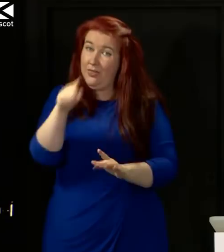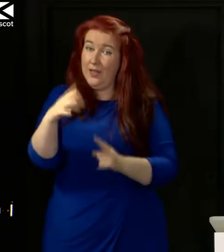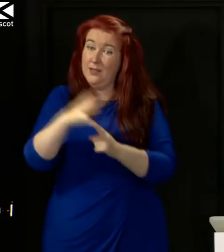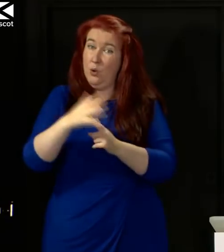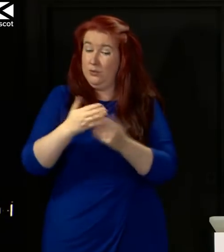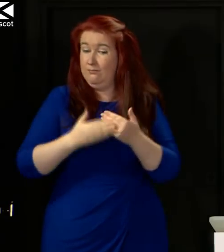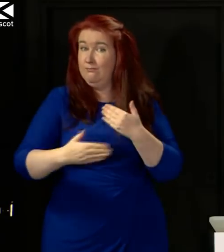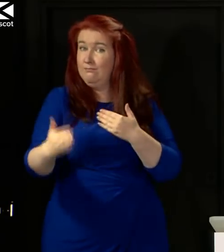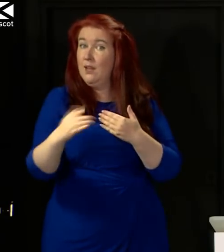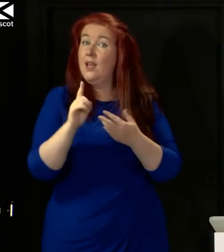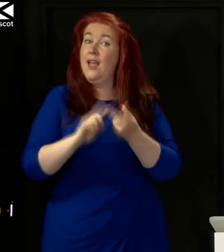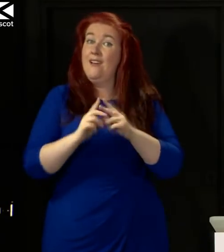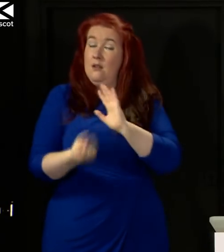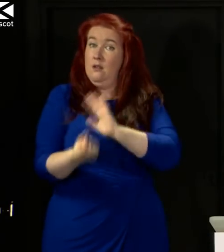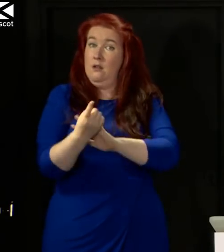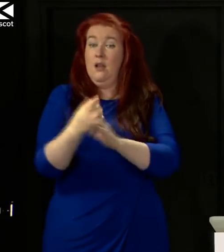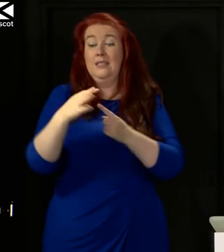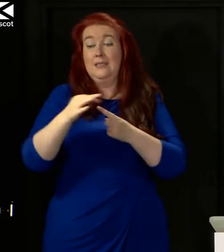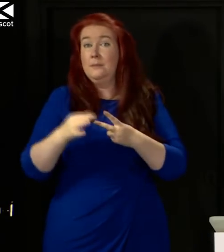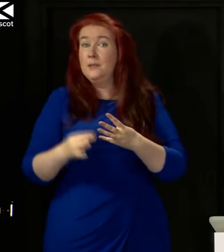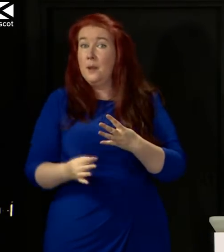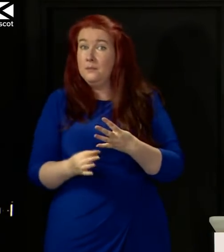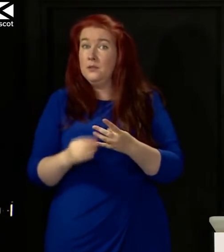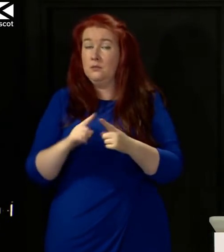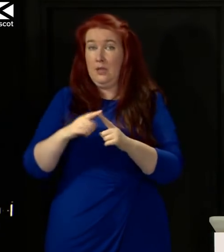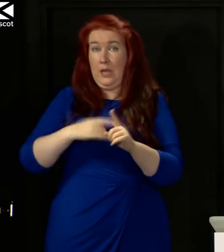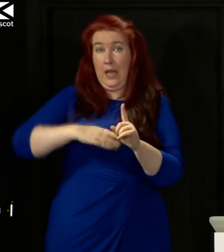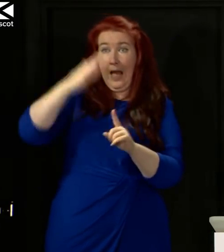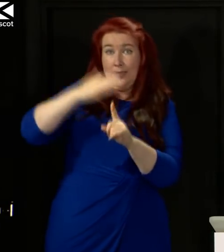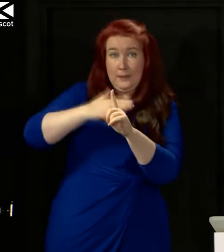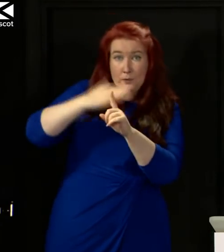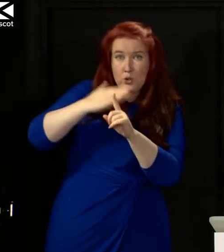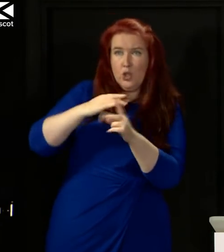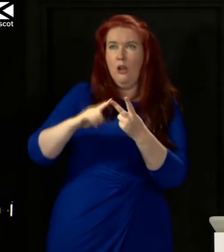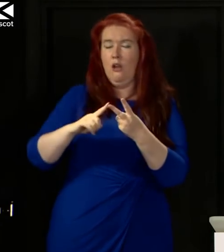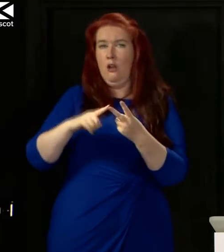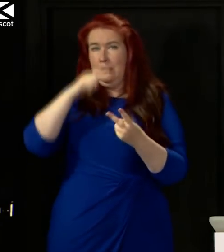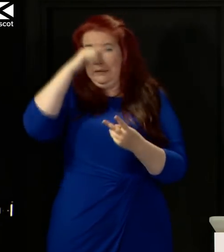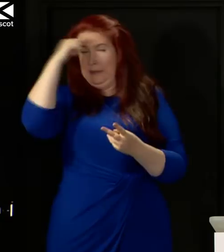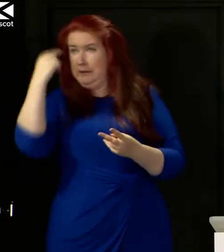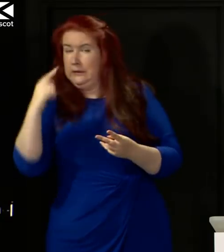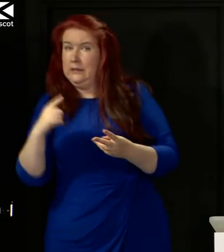If you have the symptoms of COVID-19 - a fever; a new cough; or a loss of, or change, in your